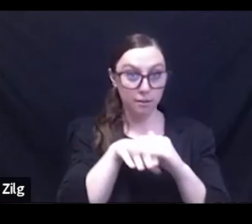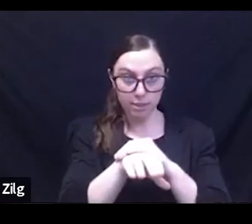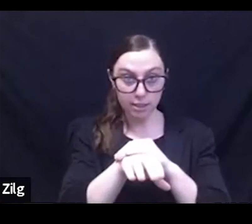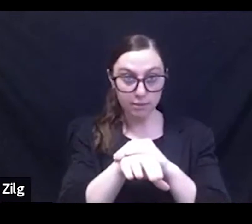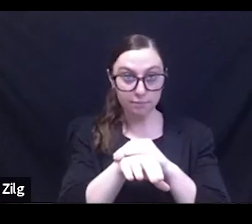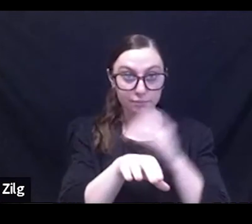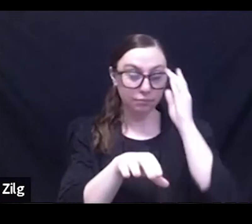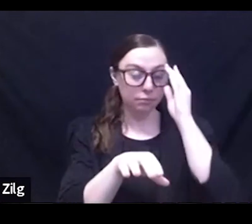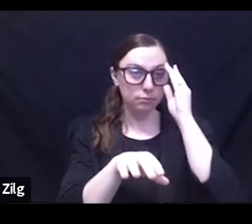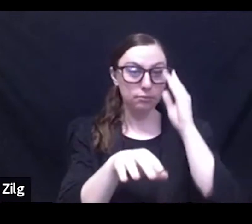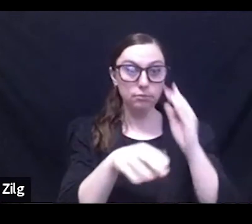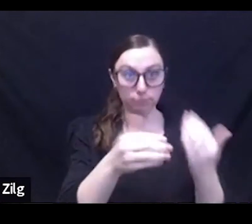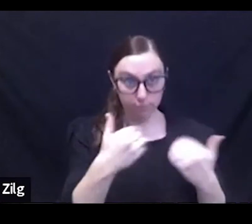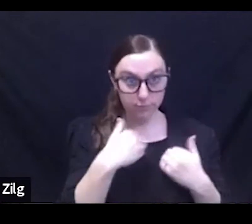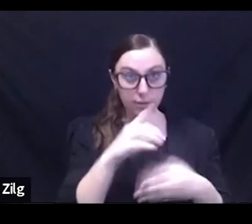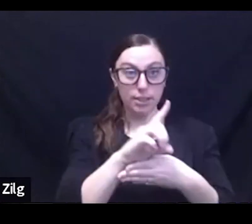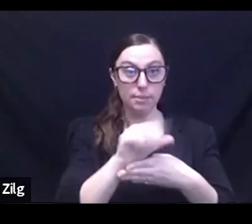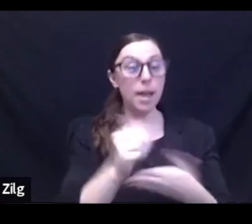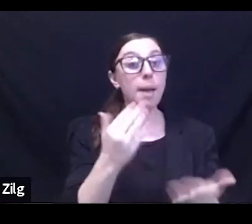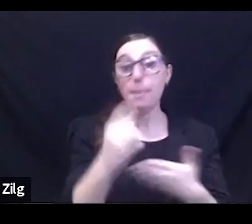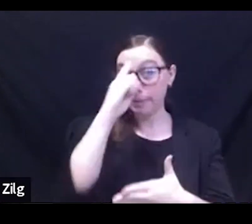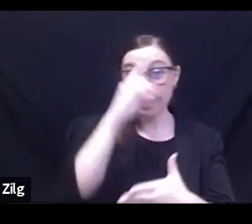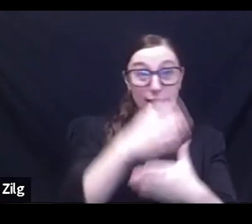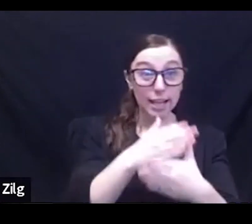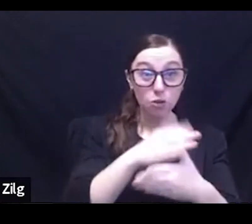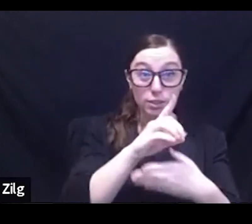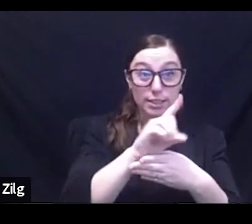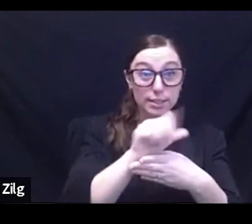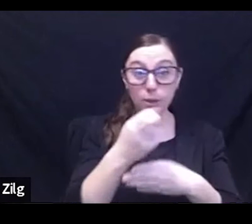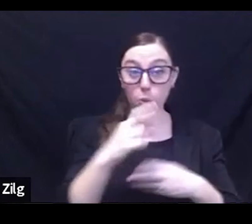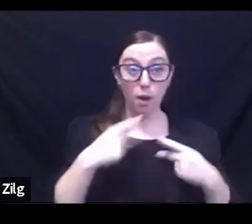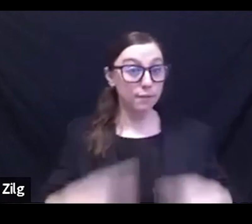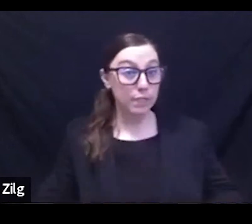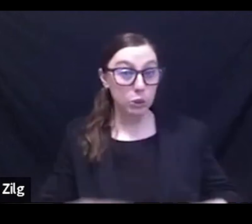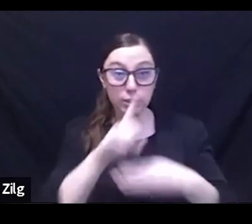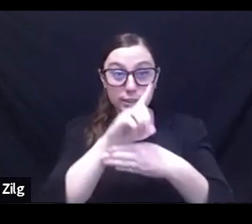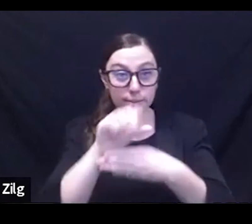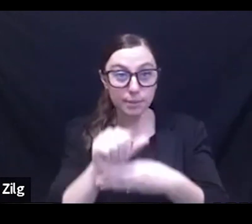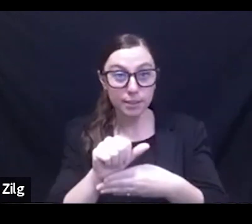someone comes in with a disability and could be a psychiatric disability or physical disability; and often the health care